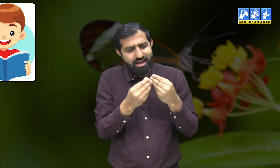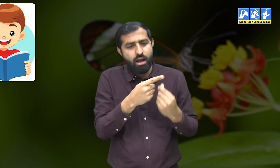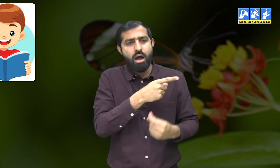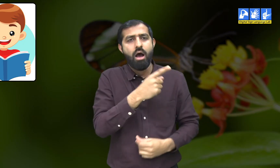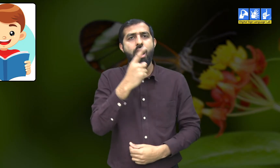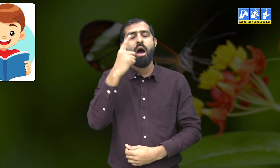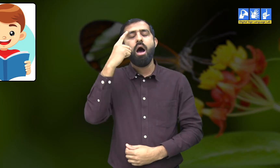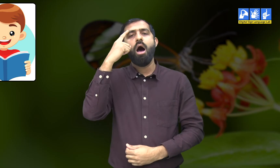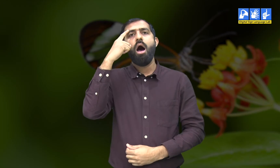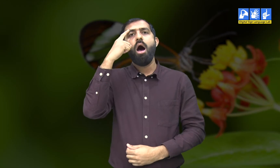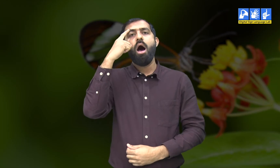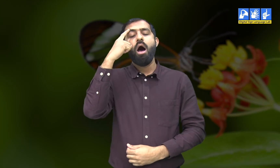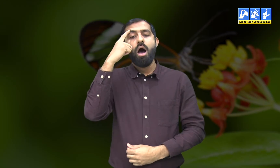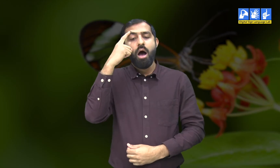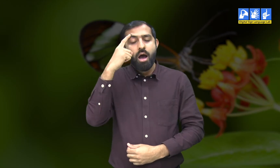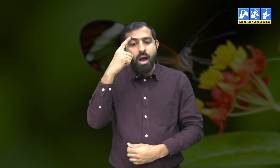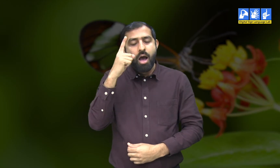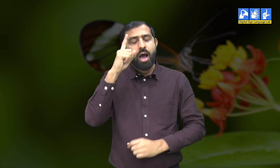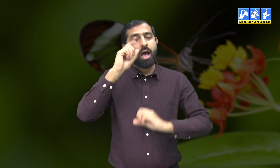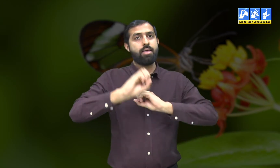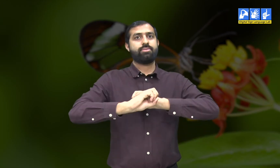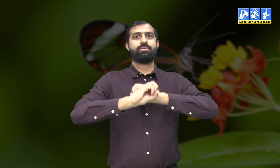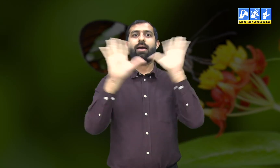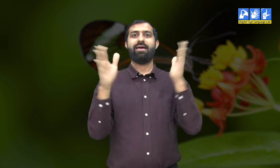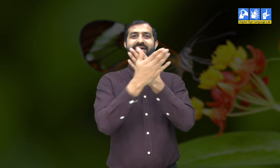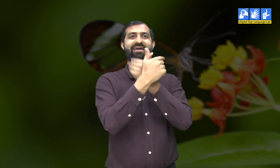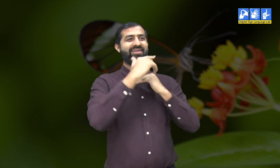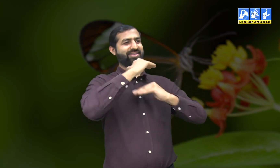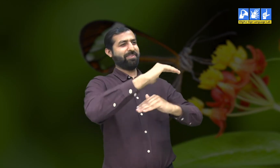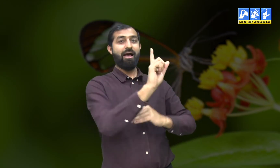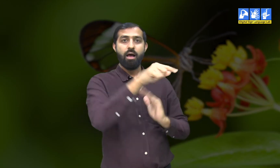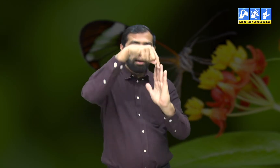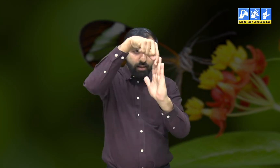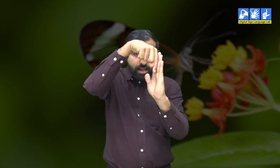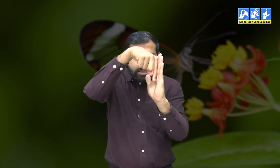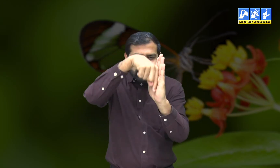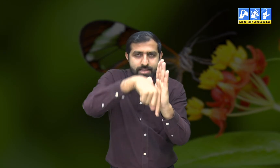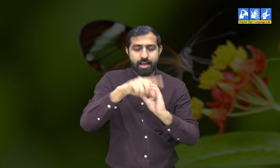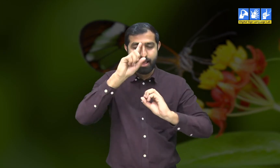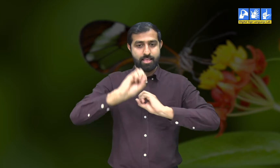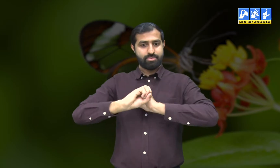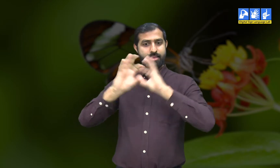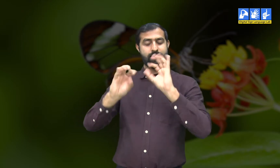After reading that book he got detailed knowledge and clarity about the life of butterflies.